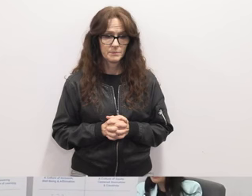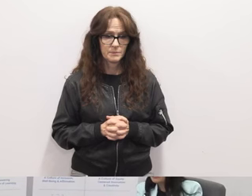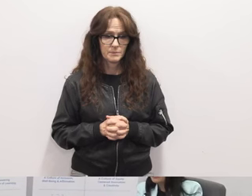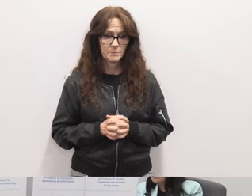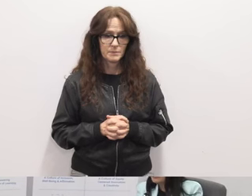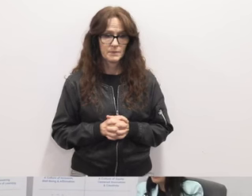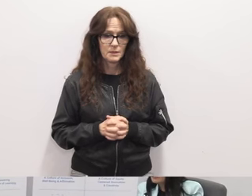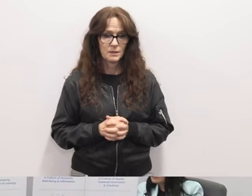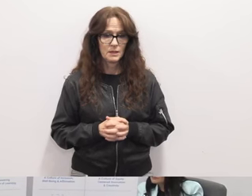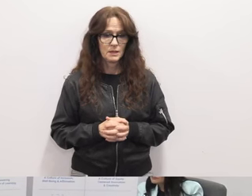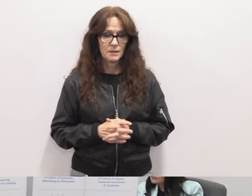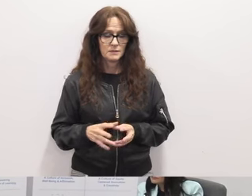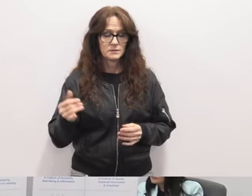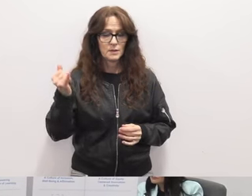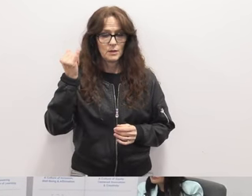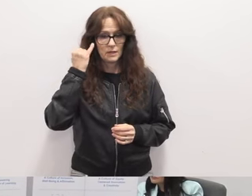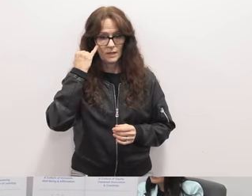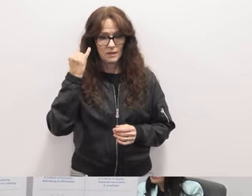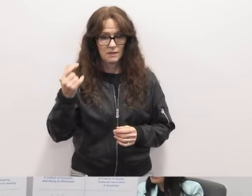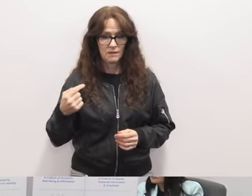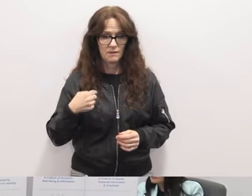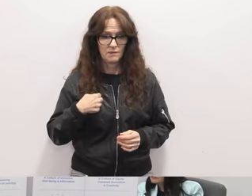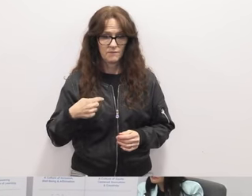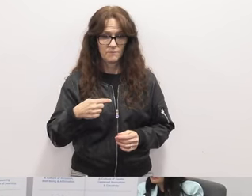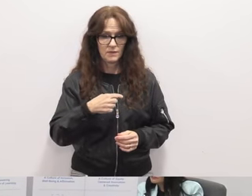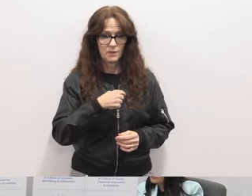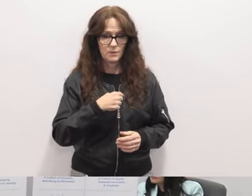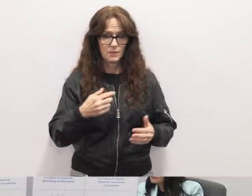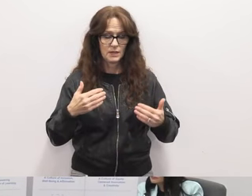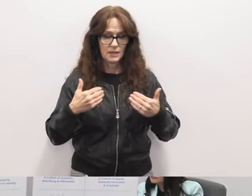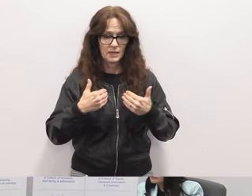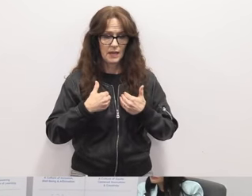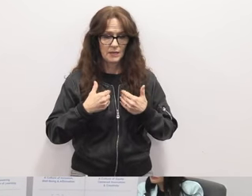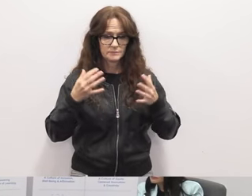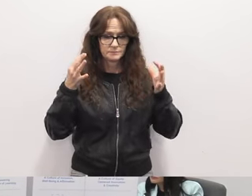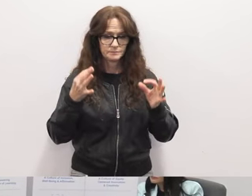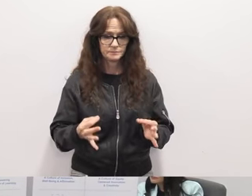But if we had a consensus for three, four, and five,